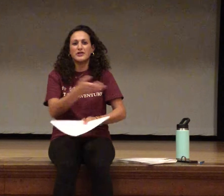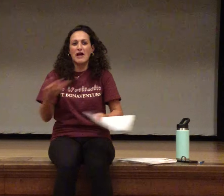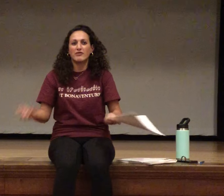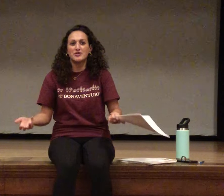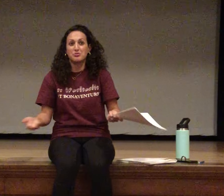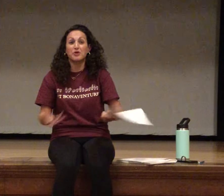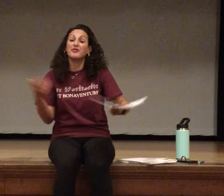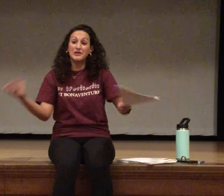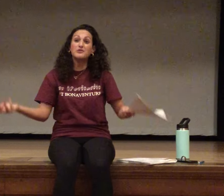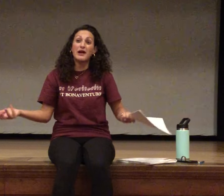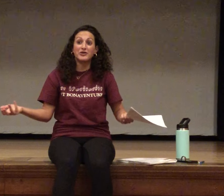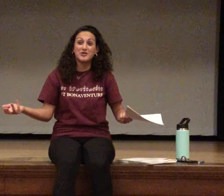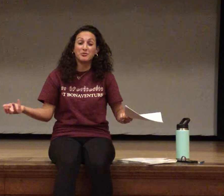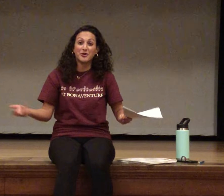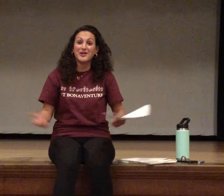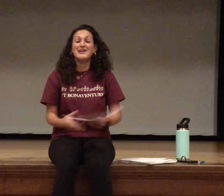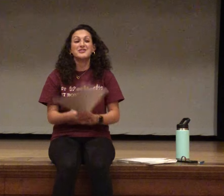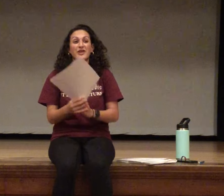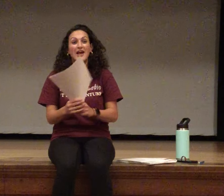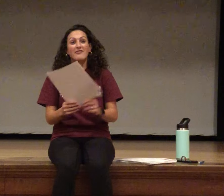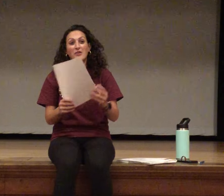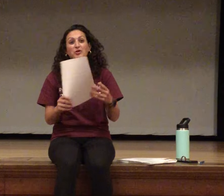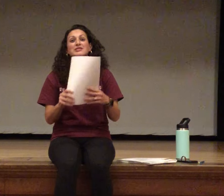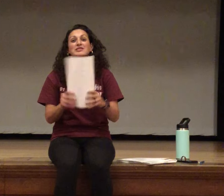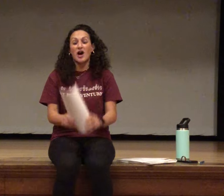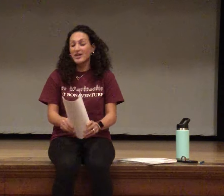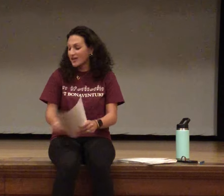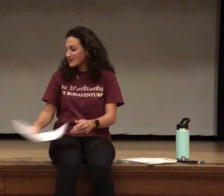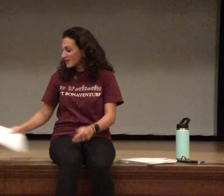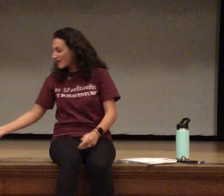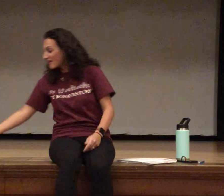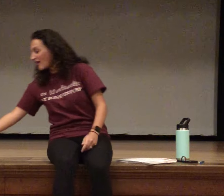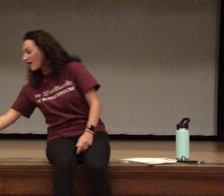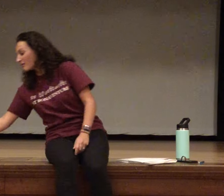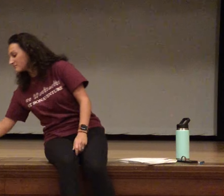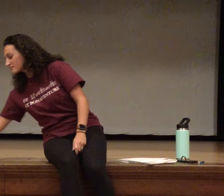should they have an interpreter they do have an interpreter so they have that person talking on um